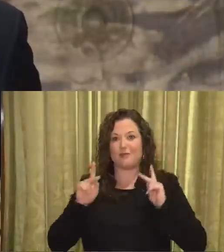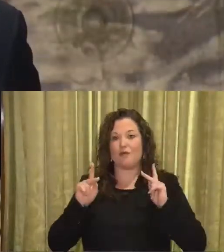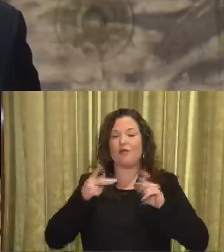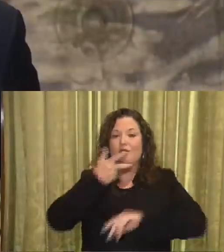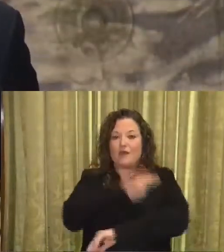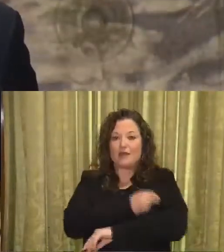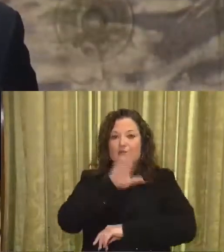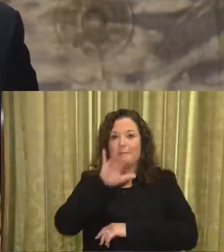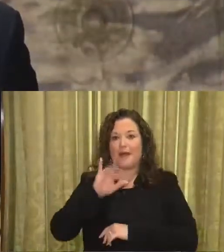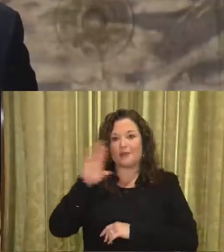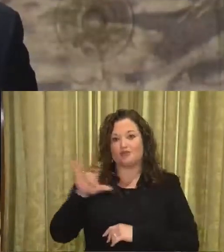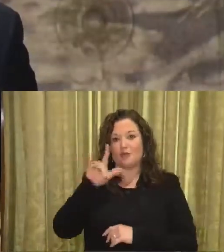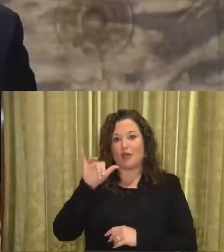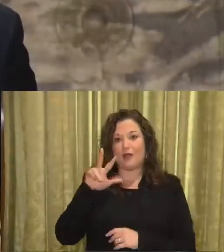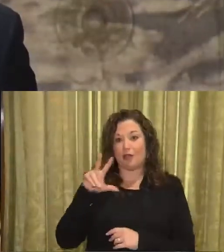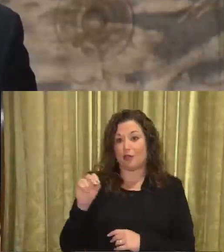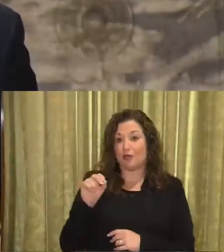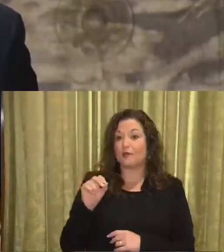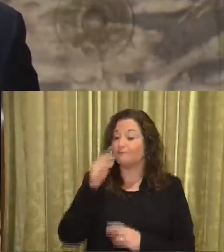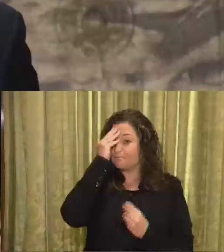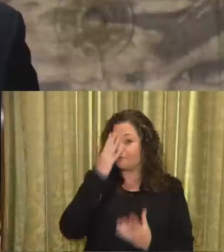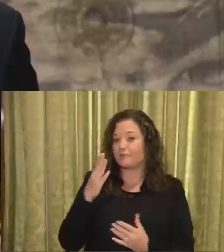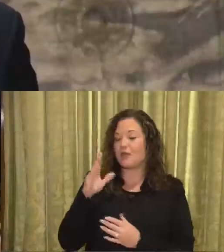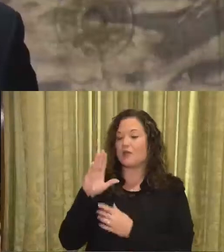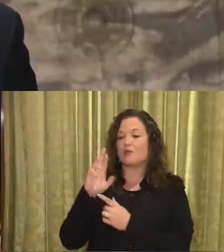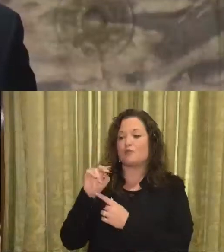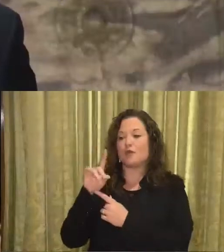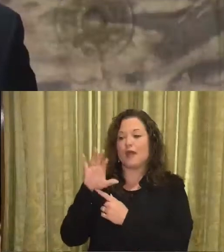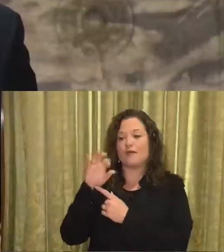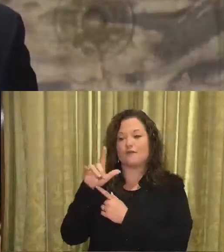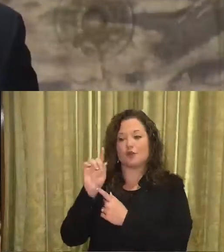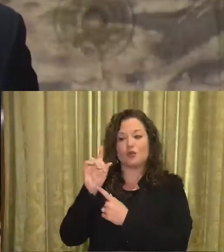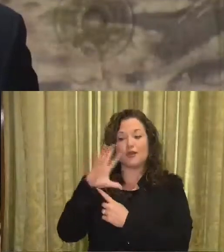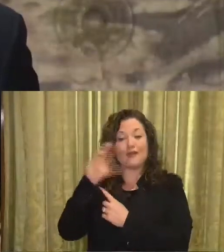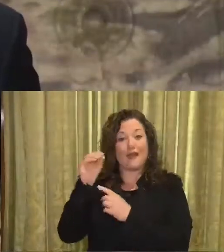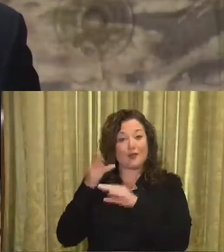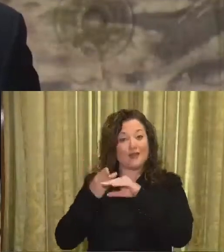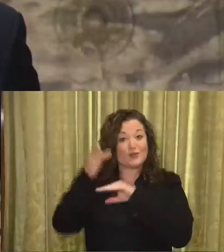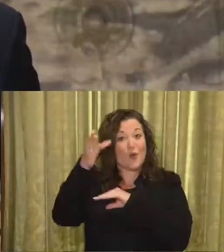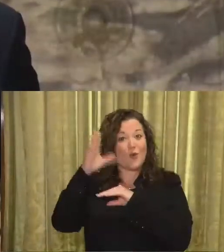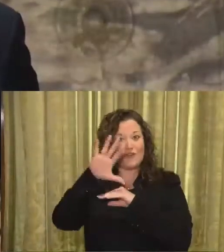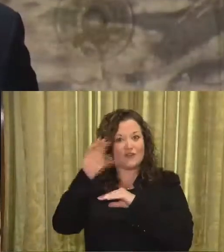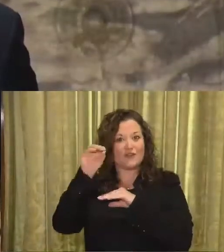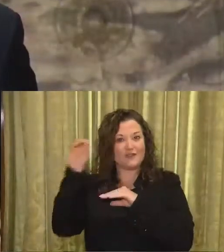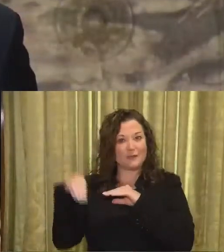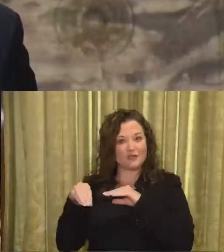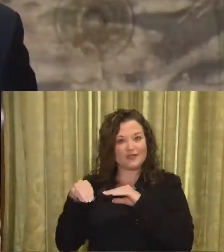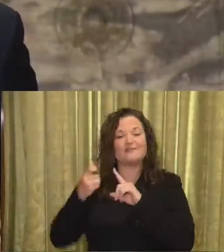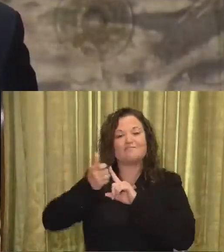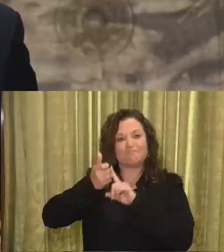And please report that Bradley County has exceeded that goal of 50%.